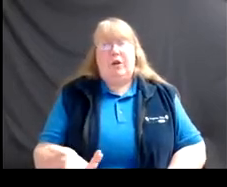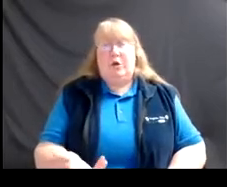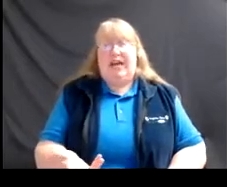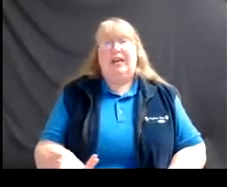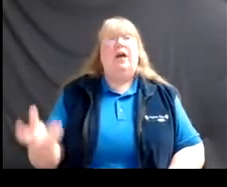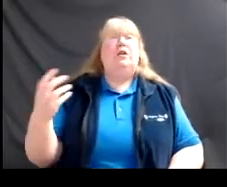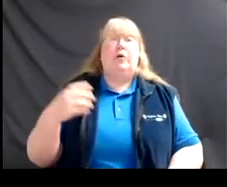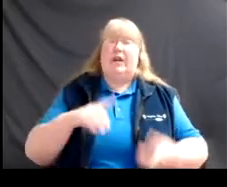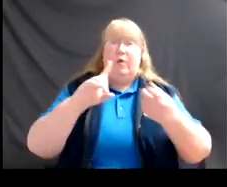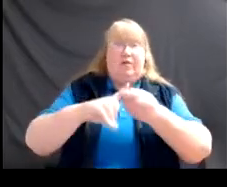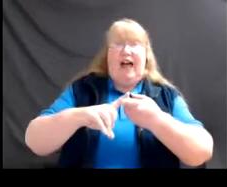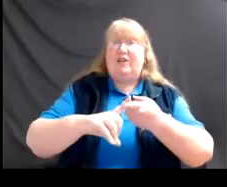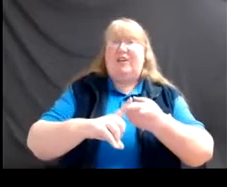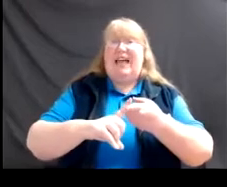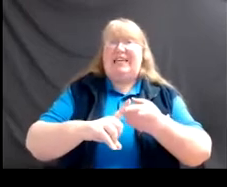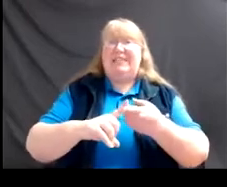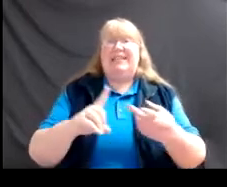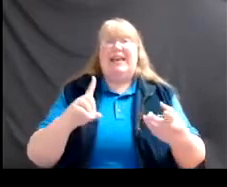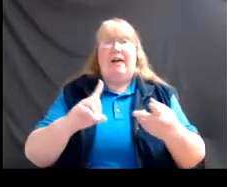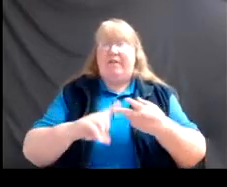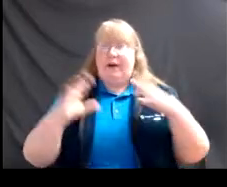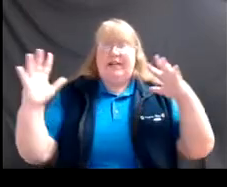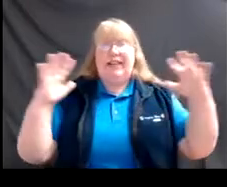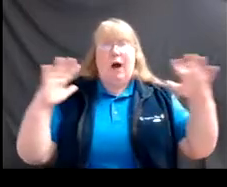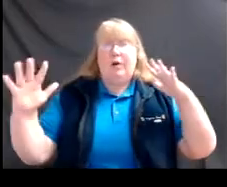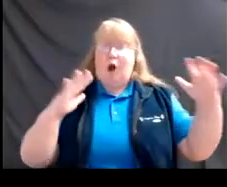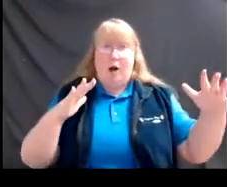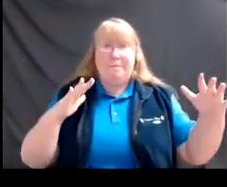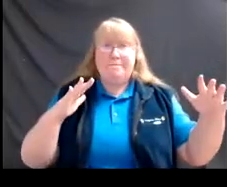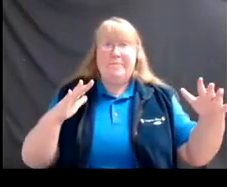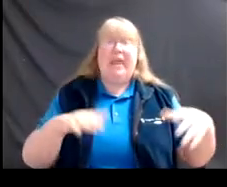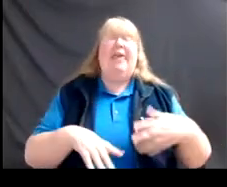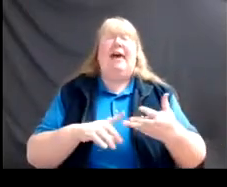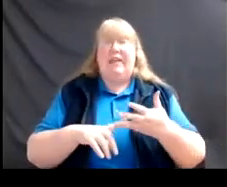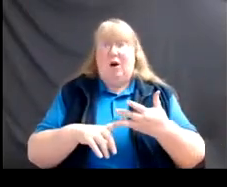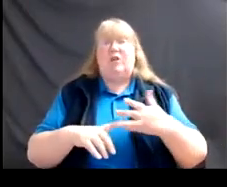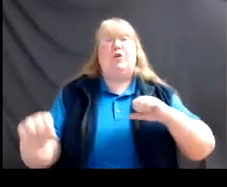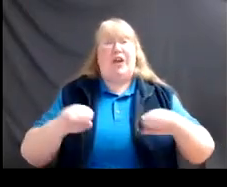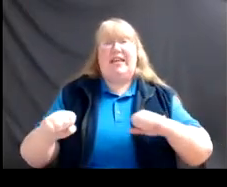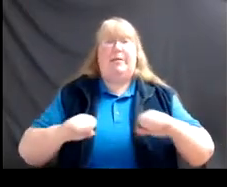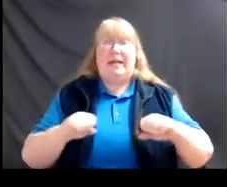unit. So, it will flash the lights, have a very loud alarm, and then also shake the bed.